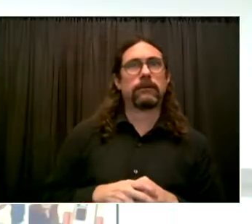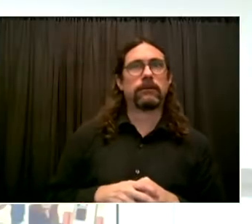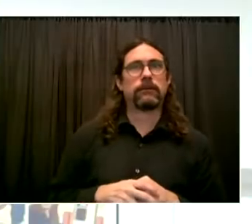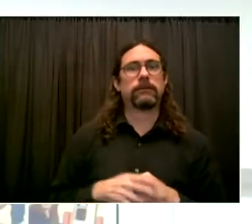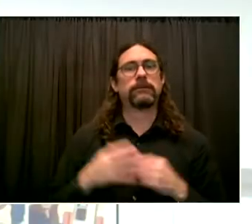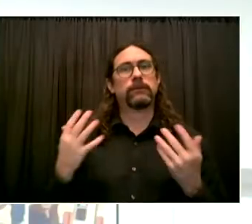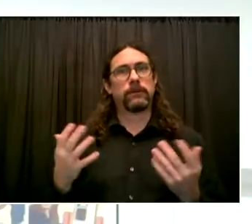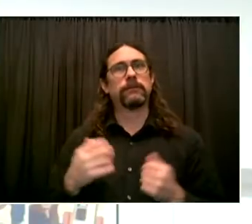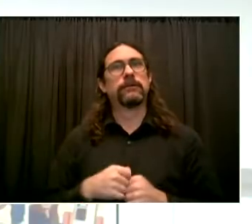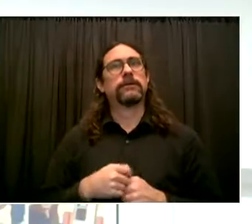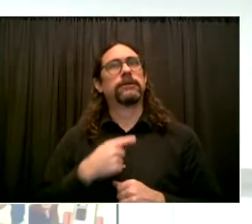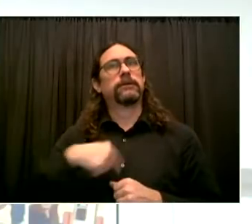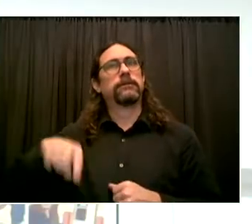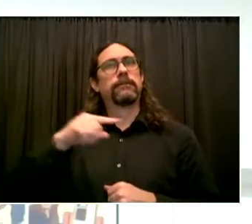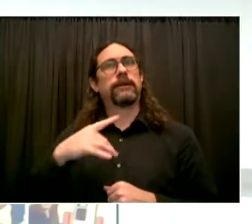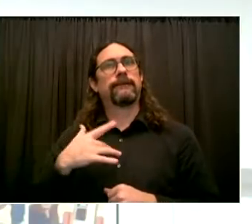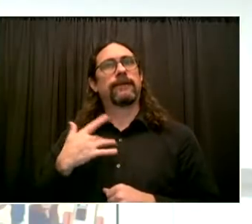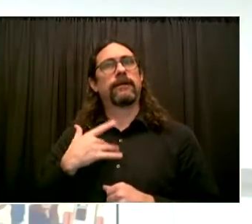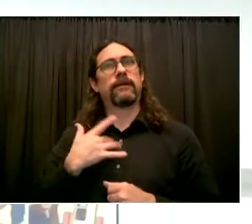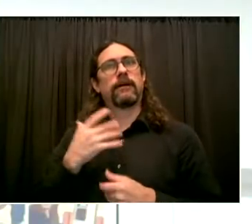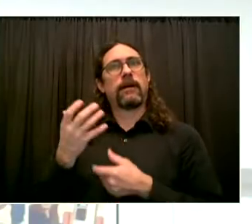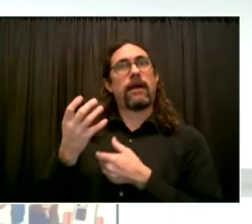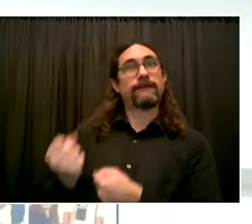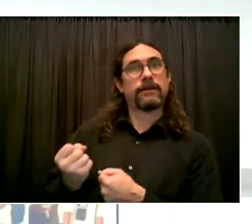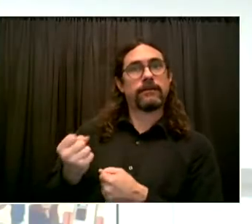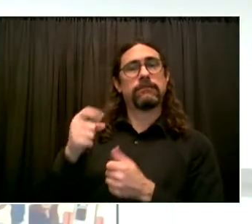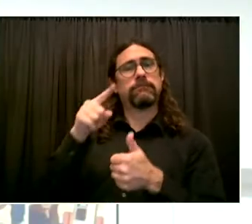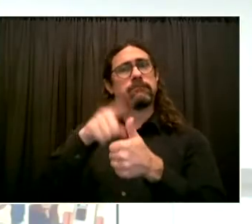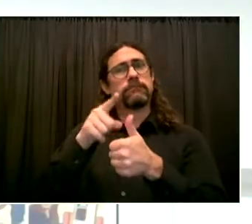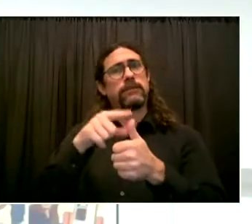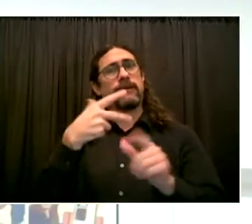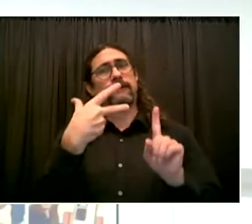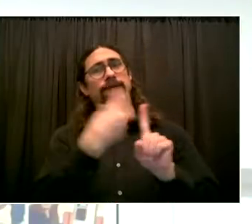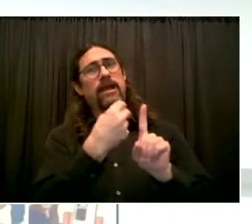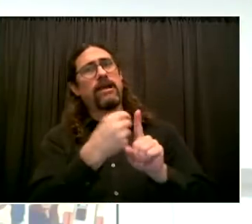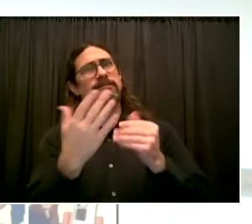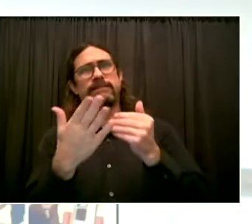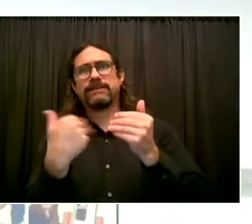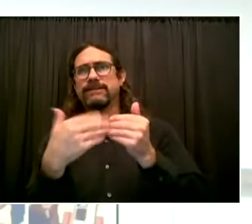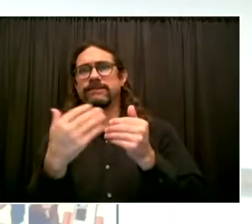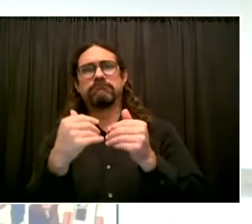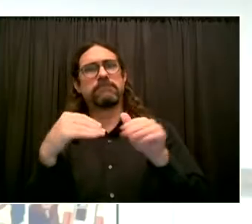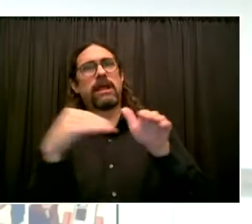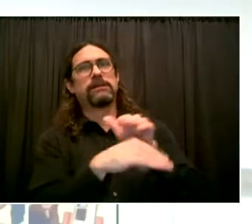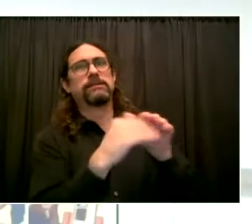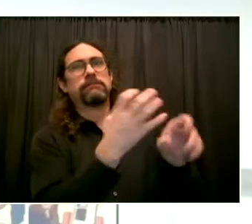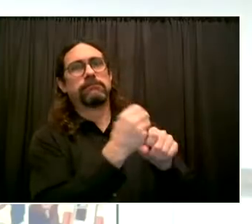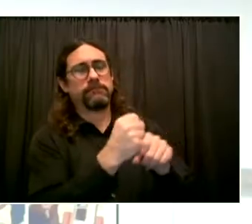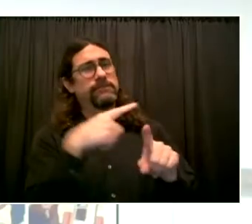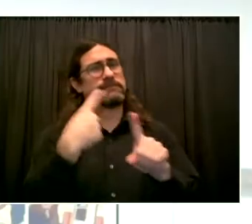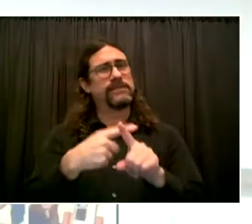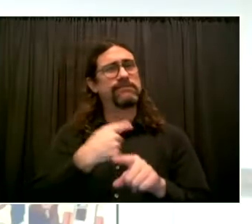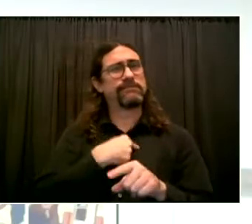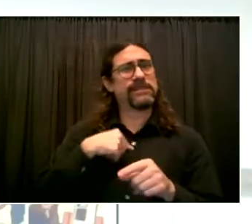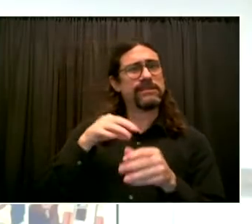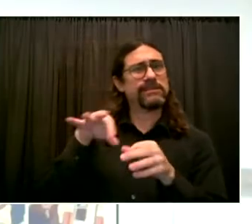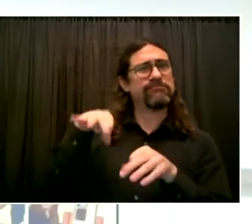AND VACCINE MANDATEWES RE, PARTICULARLY WHEN JOINED WITH EFFORTS TO BUILD VACCINE CONFIDENCE AND PROVIDE